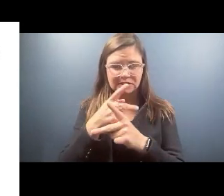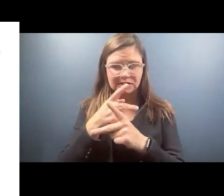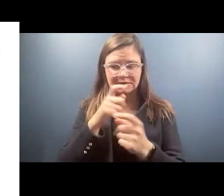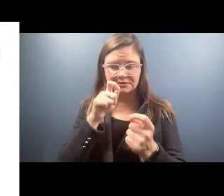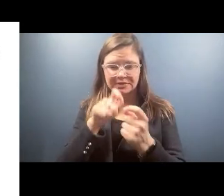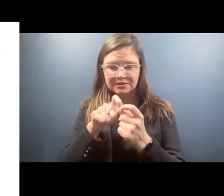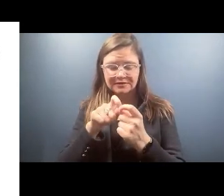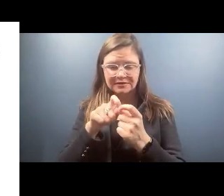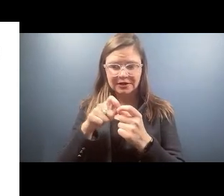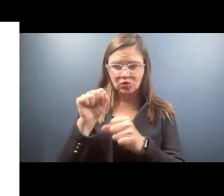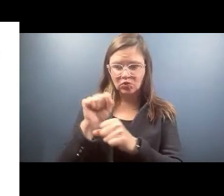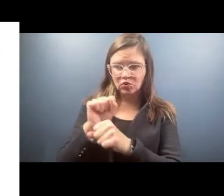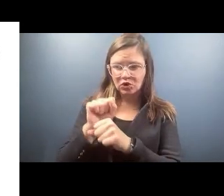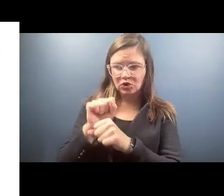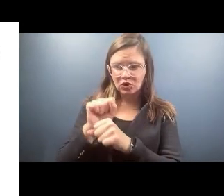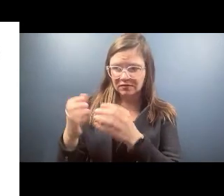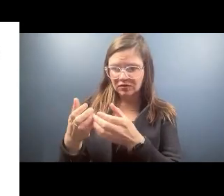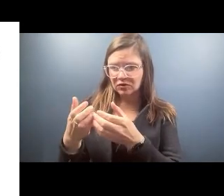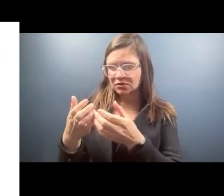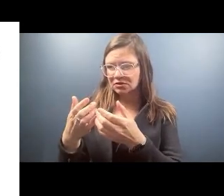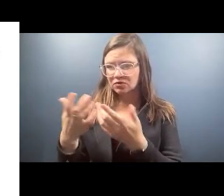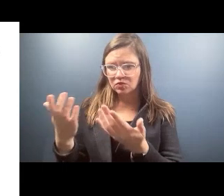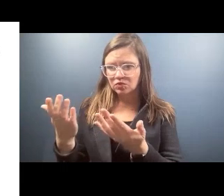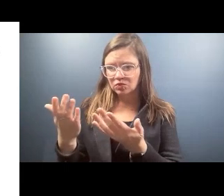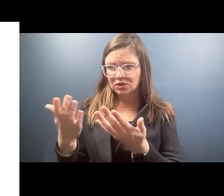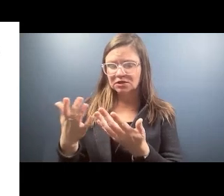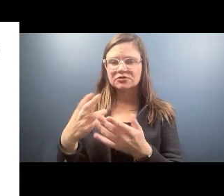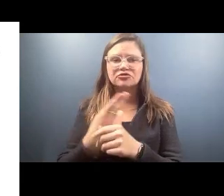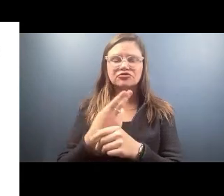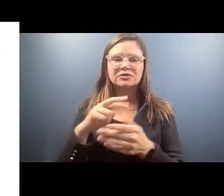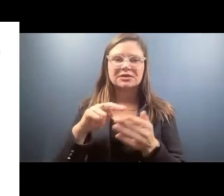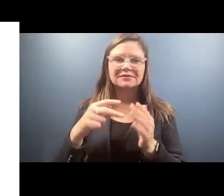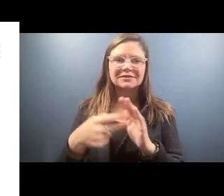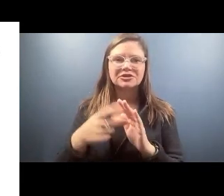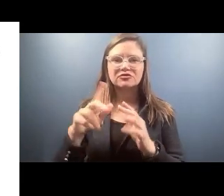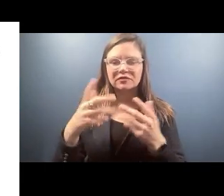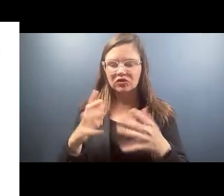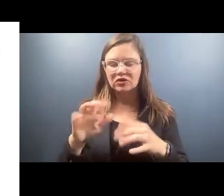you're focusing on using the definitions that you've established in the previous step.